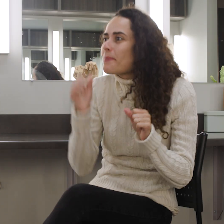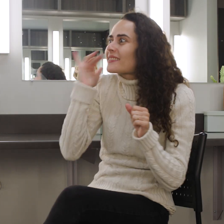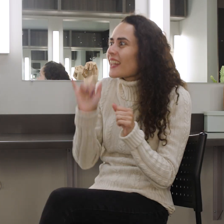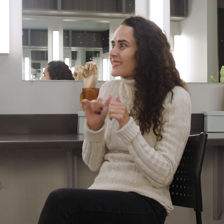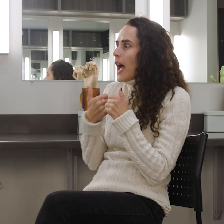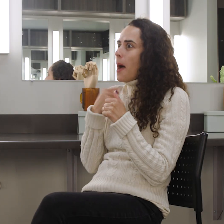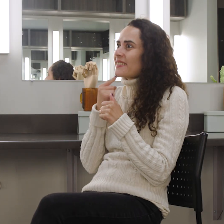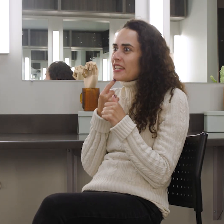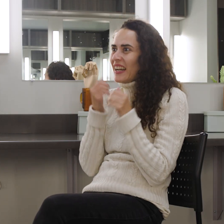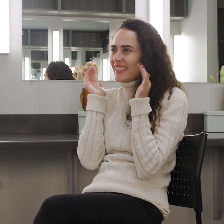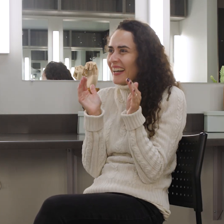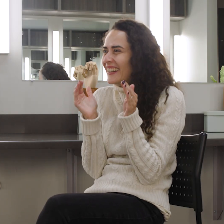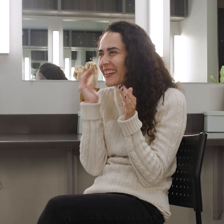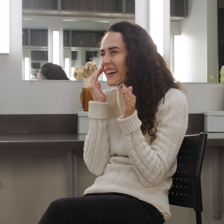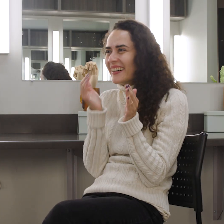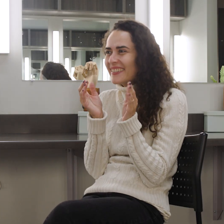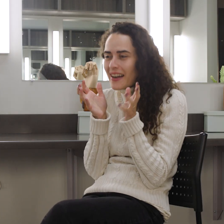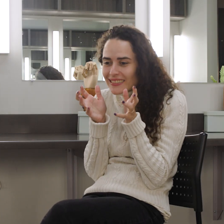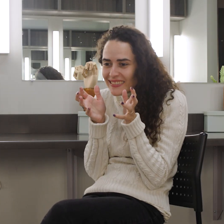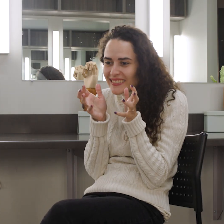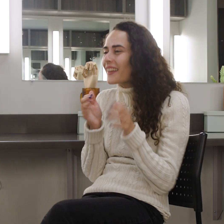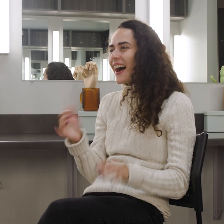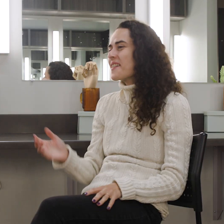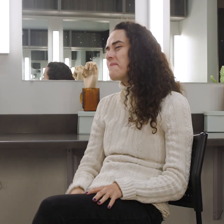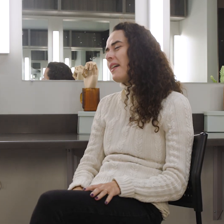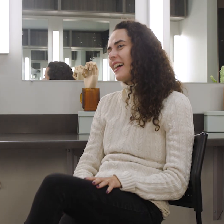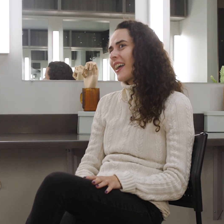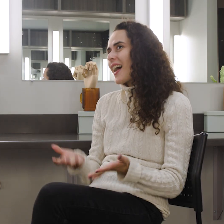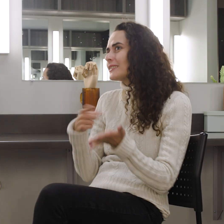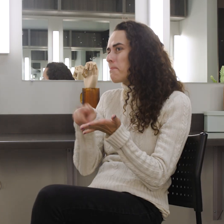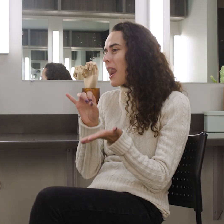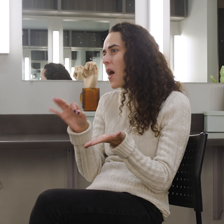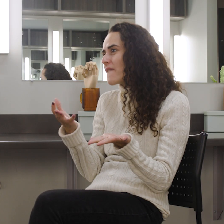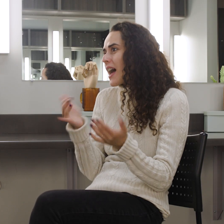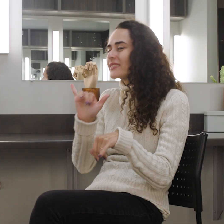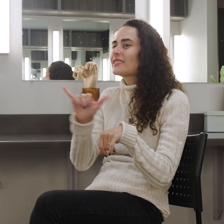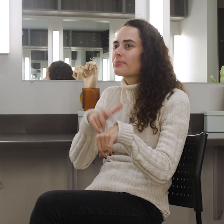Because that's how serious I was about it! You know? It paid off in the end. And I was actually